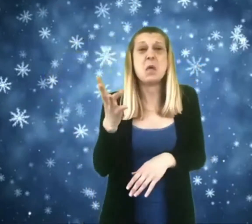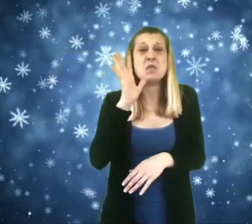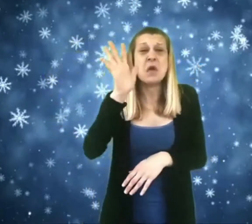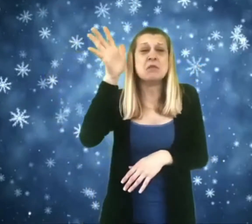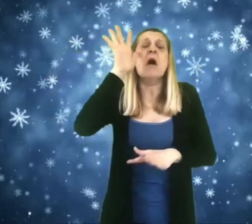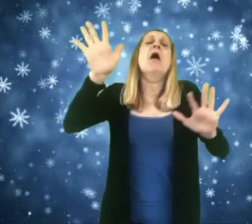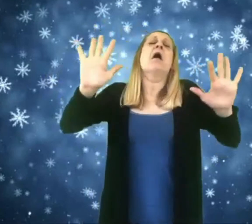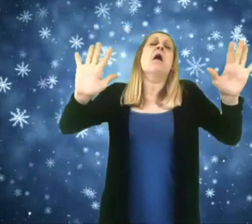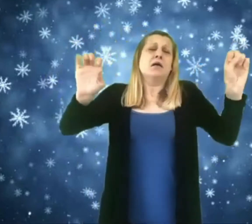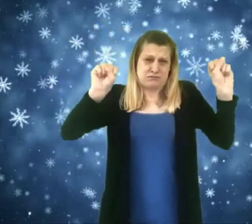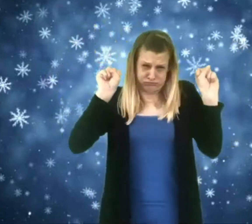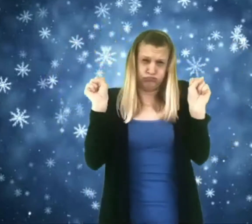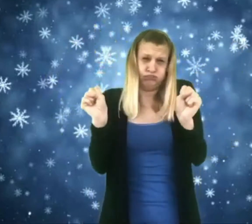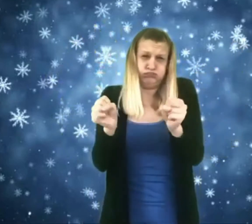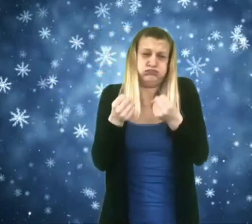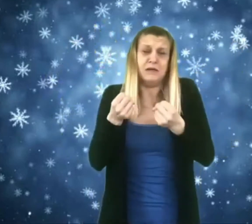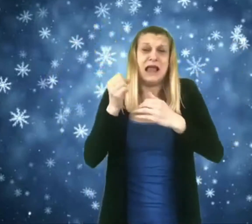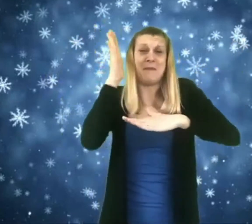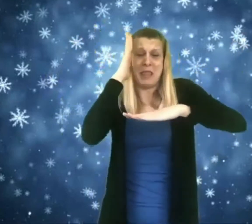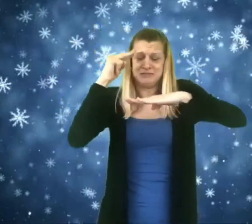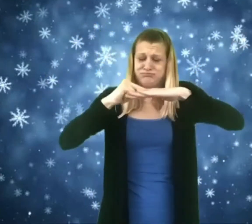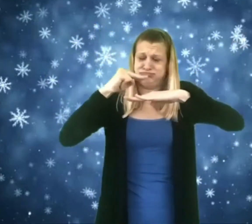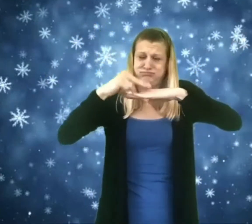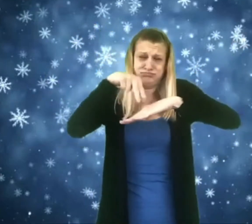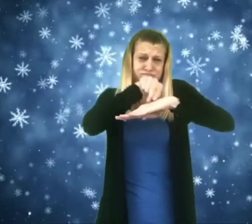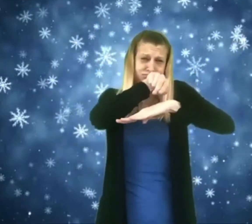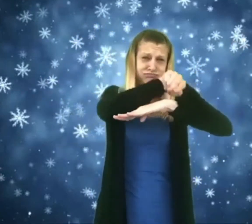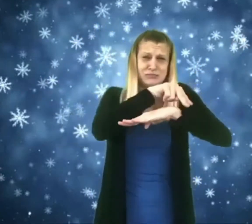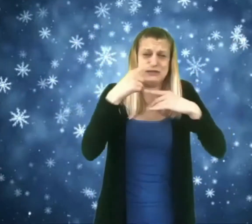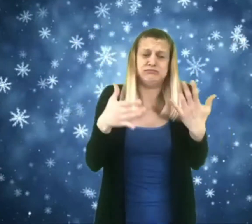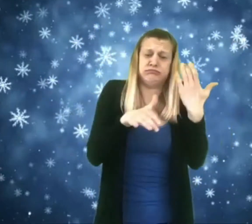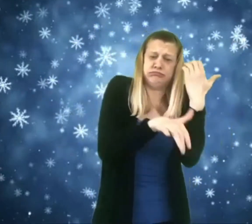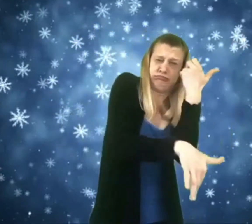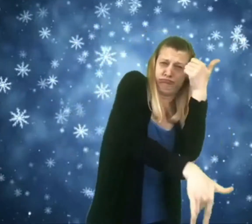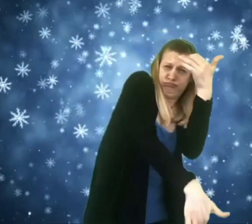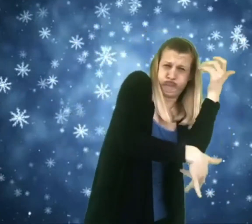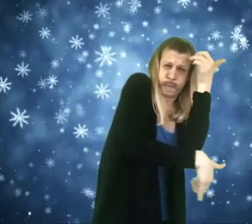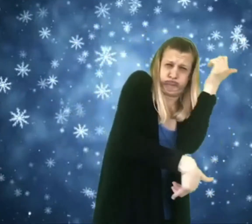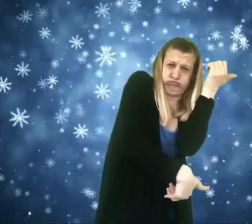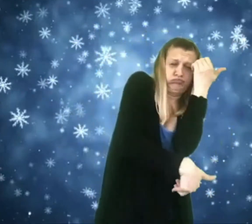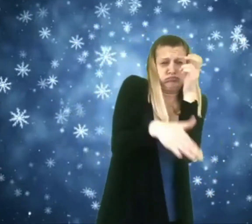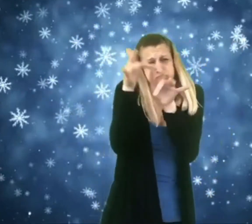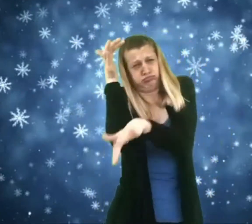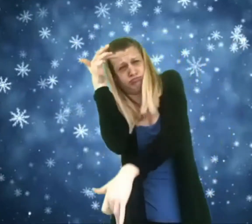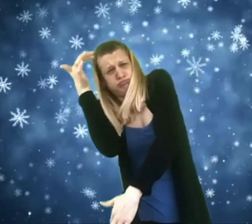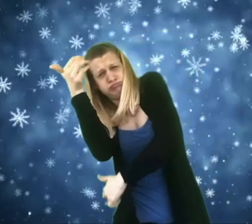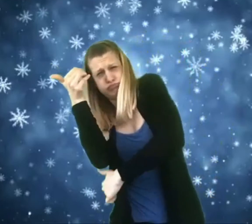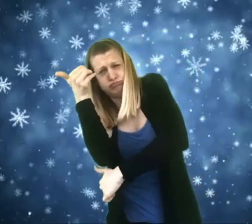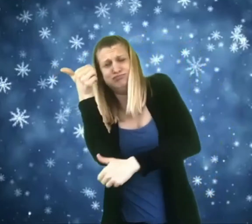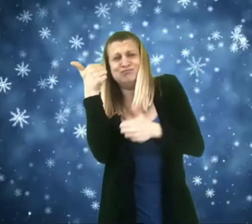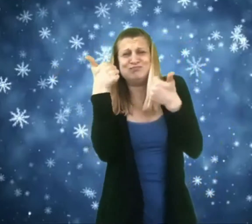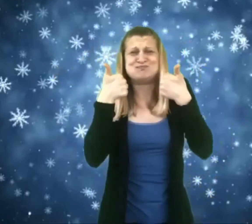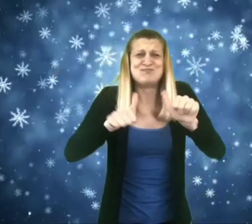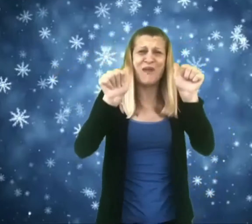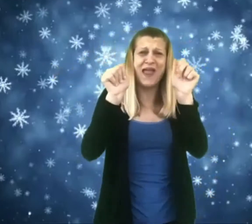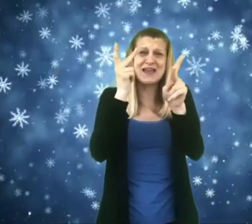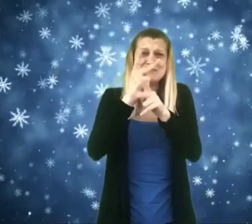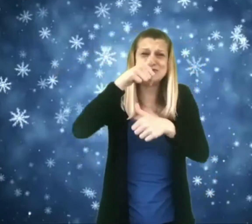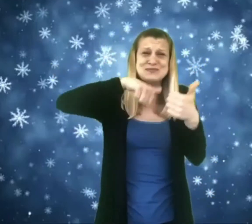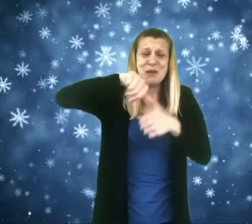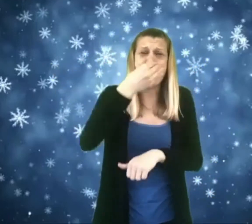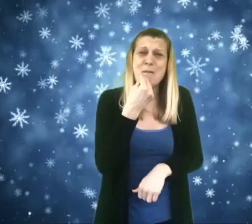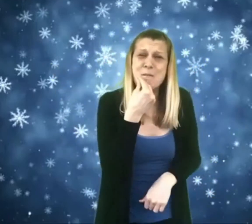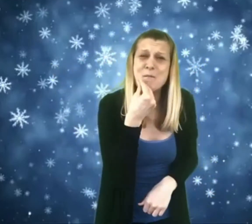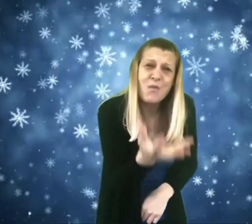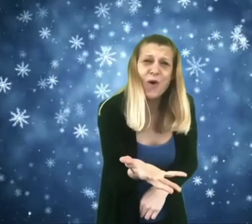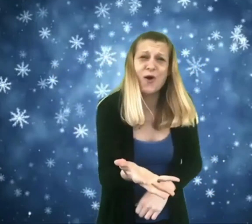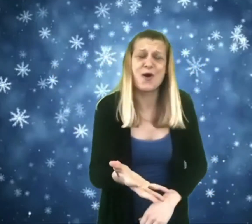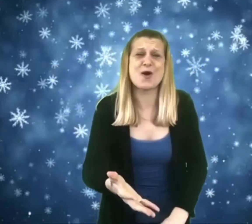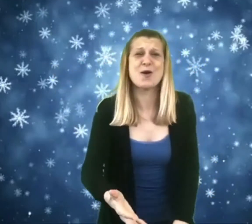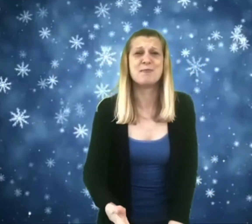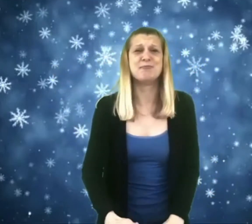The four old ones lay silent and huddled in their bed, trying to keep the cold out of their bones.